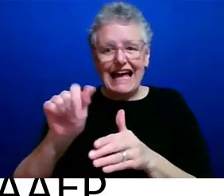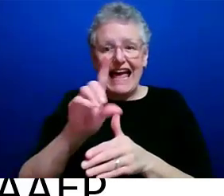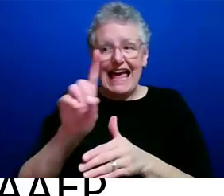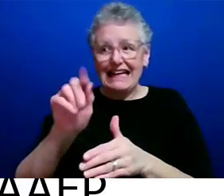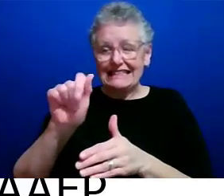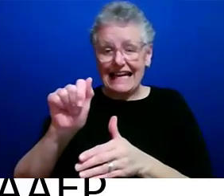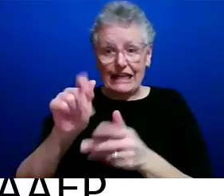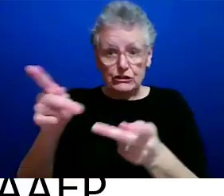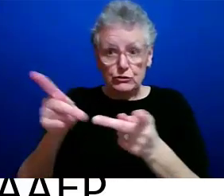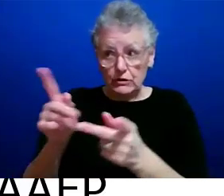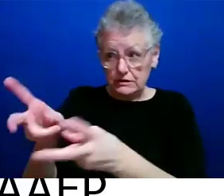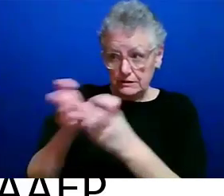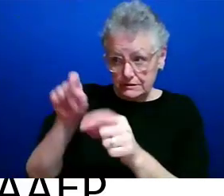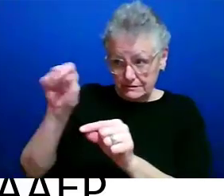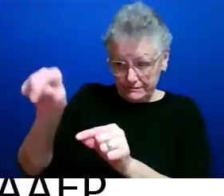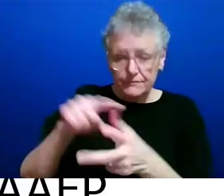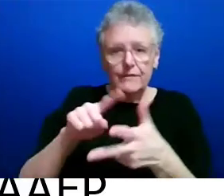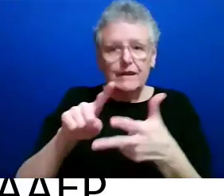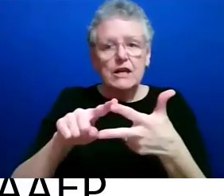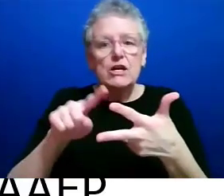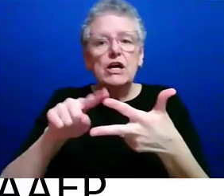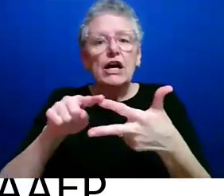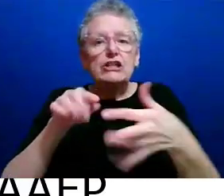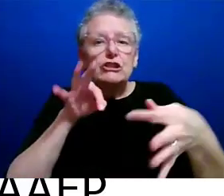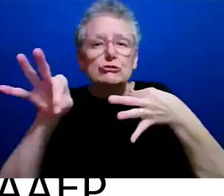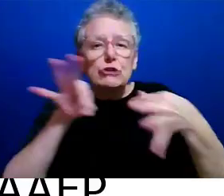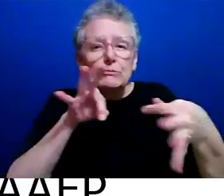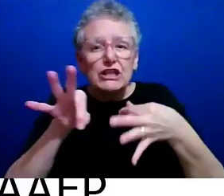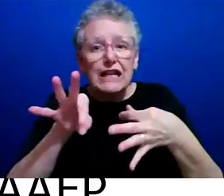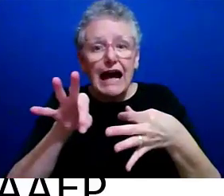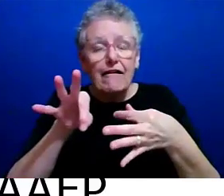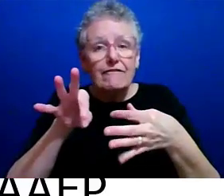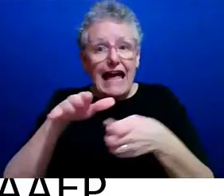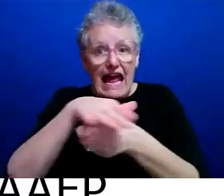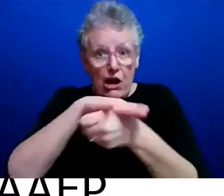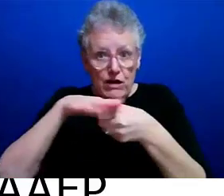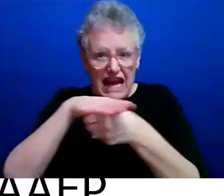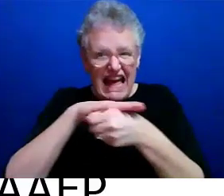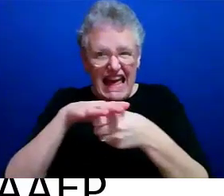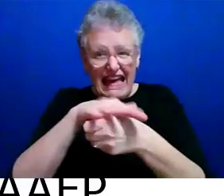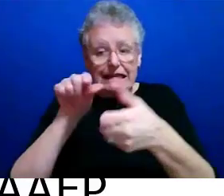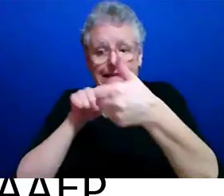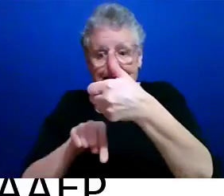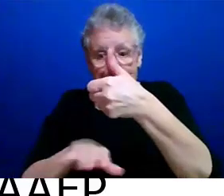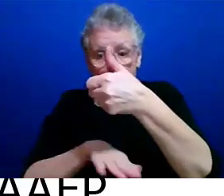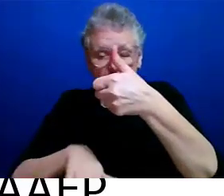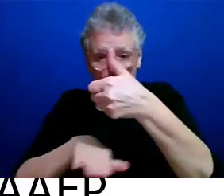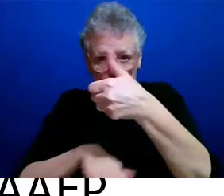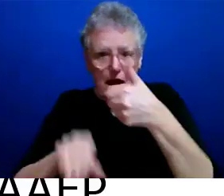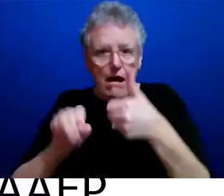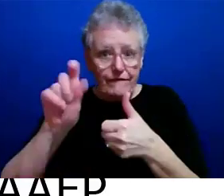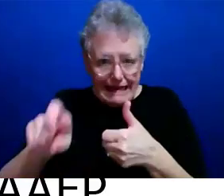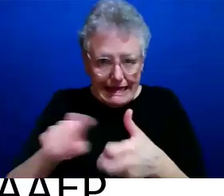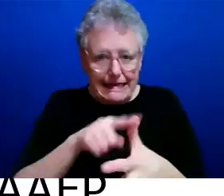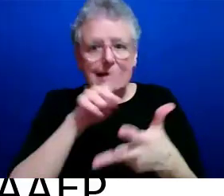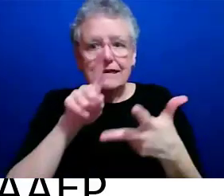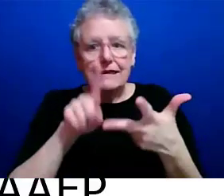a description of area and sub-area of need...